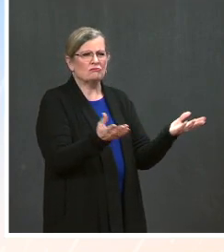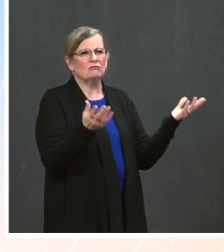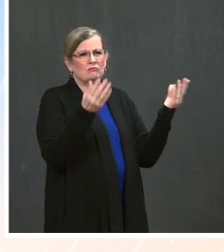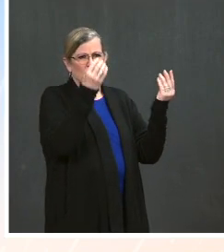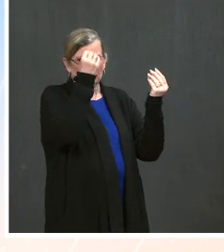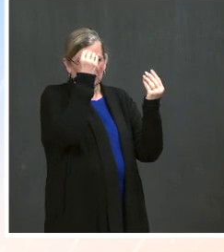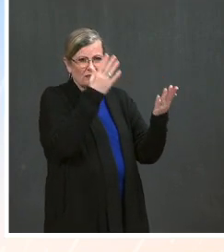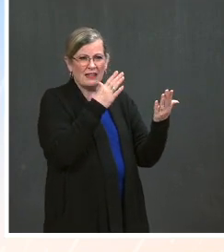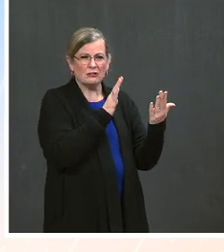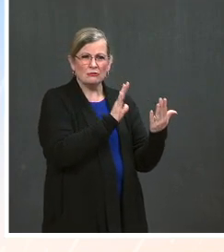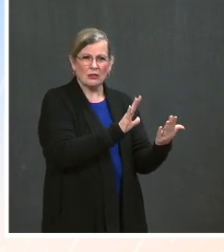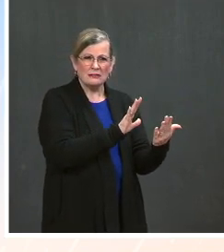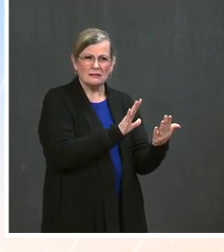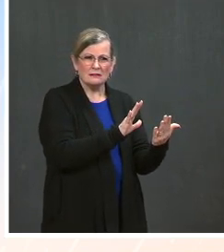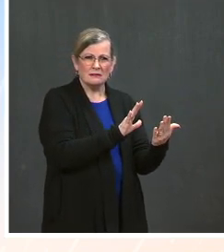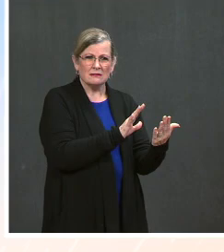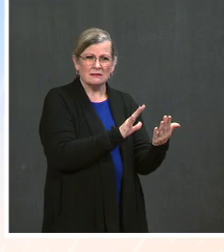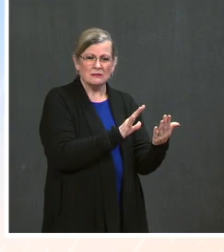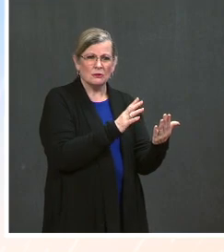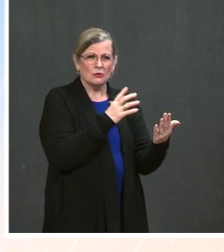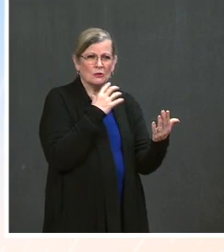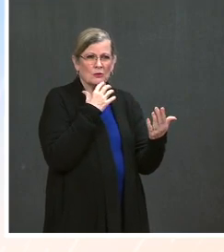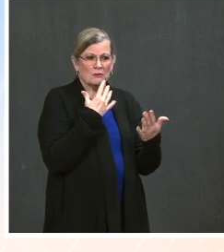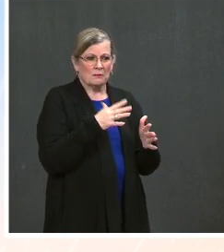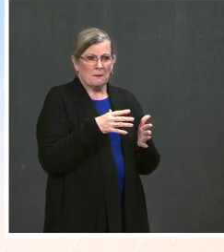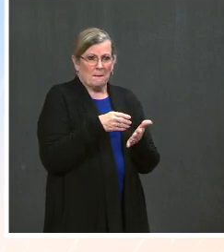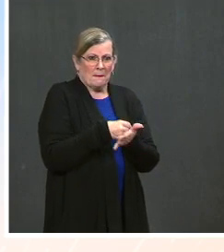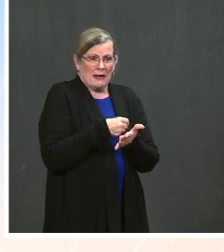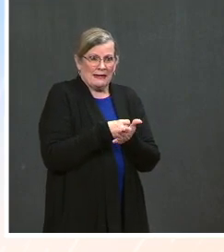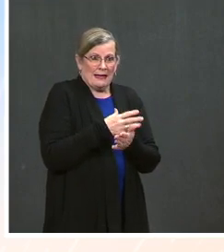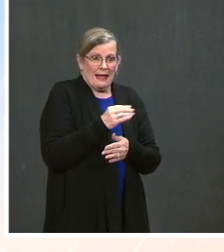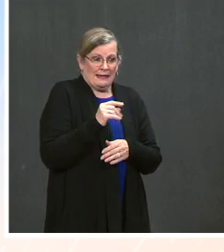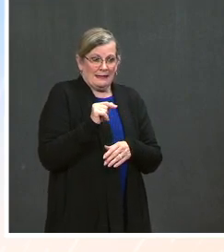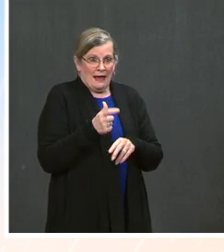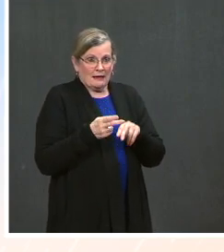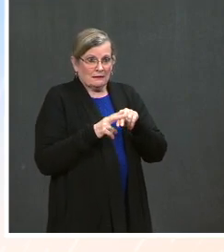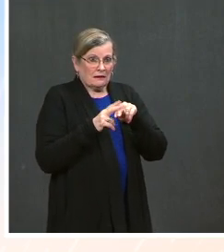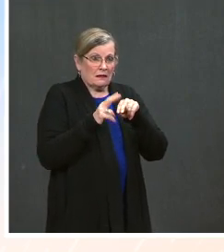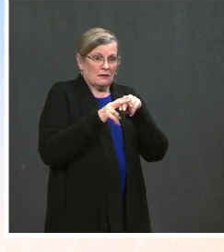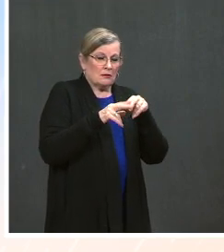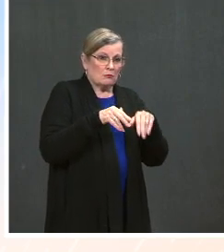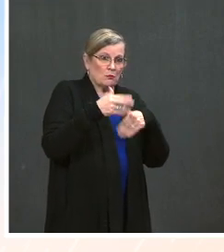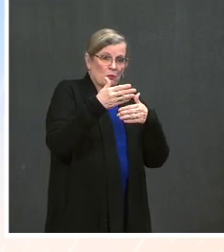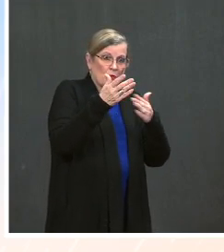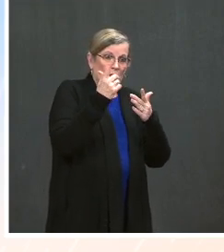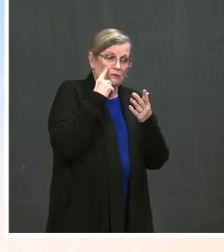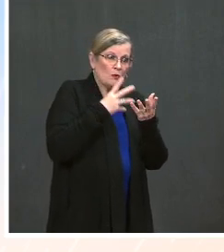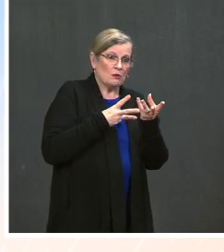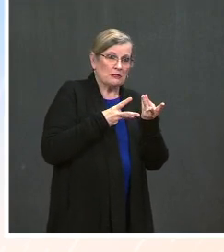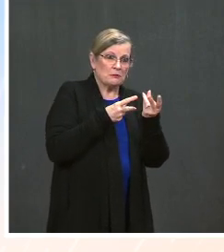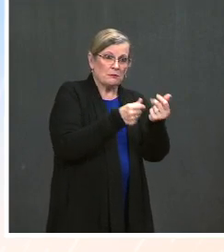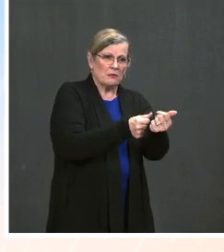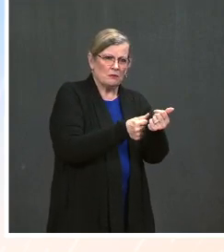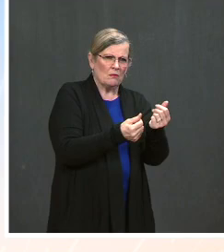Should we expect the White House to release more proposals for spending in a way that would address climate change and infrastructure